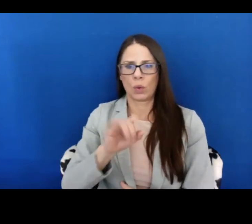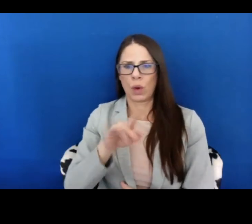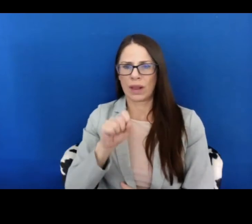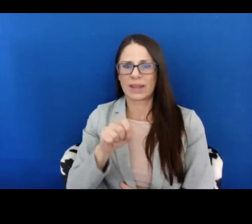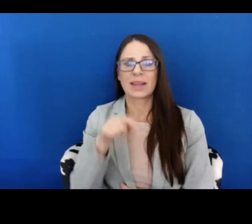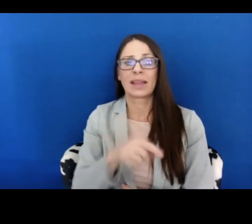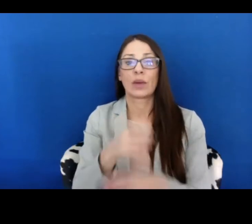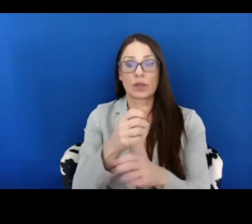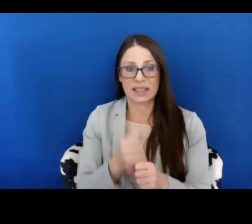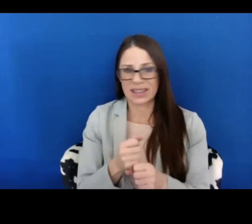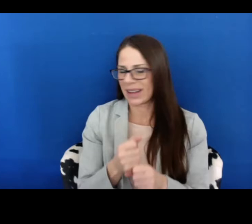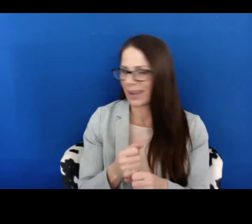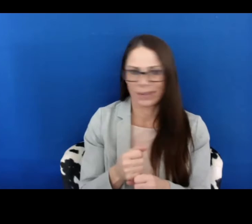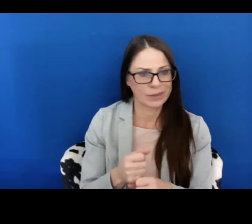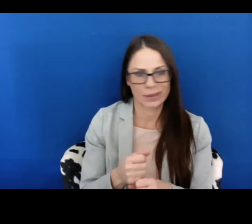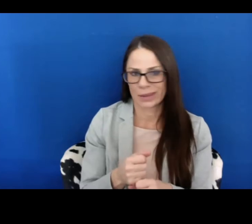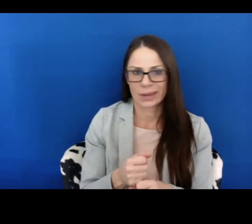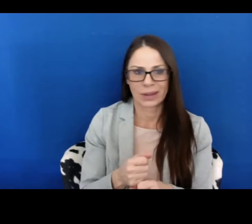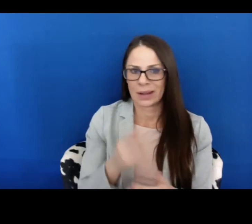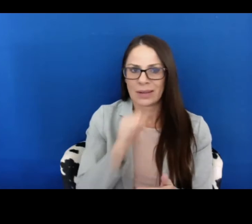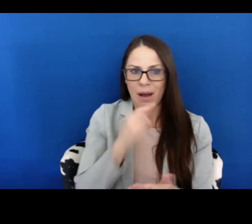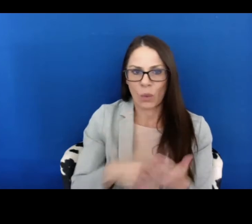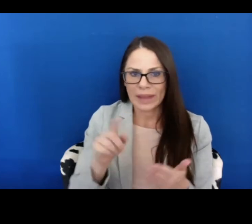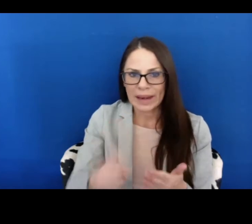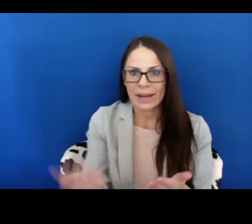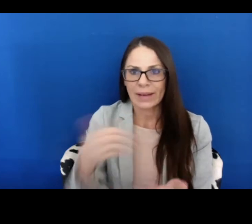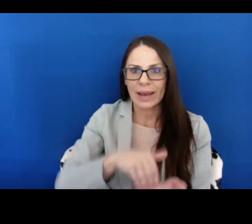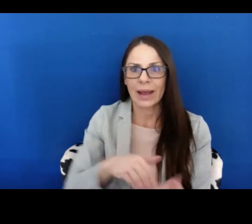the short end of the stick yet again, health 15:23:52 care interventions for disabled patients